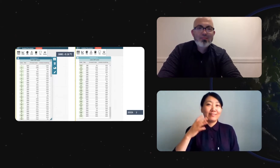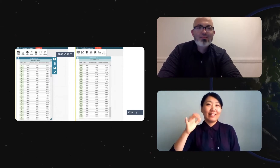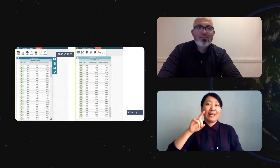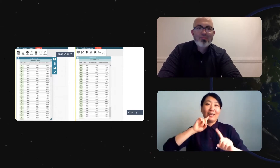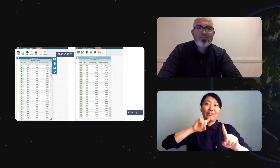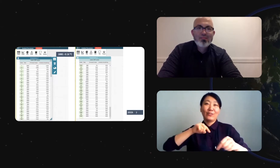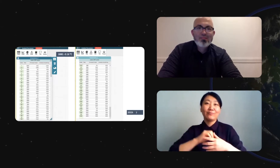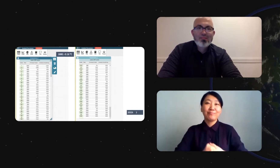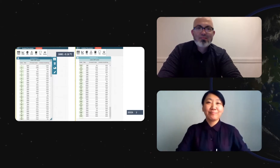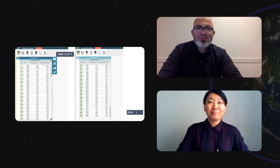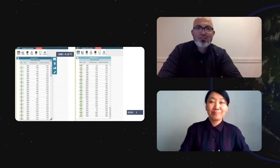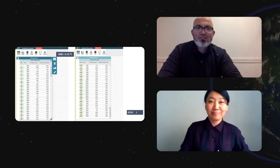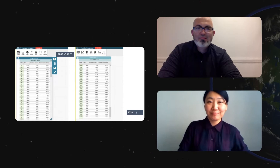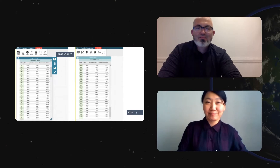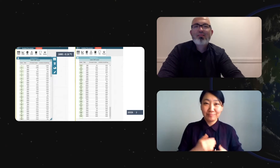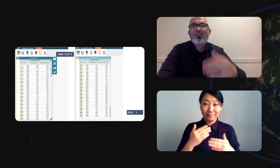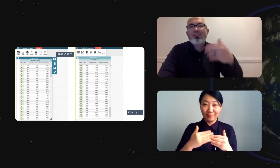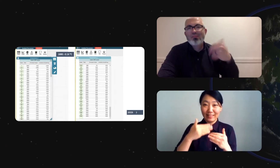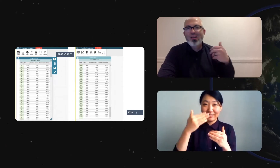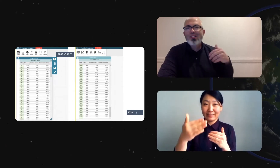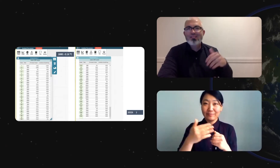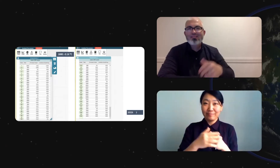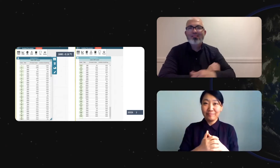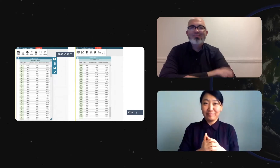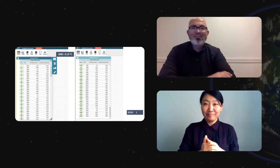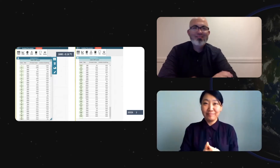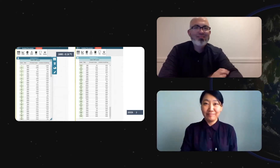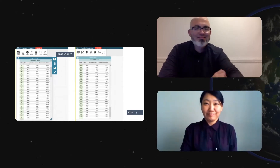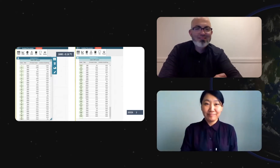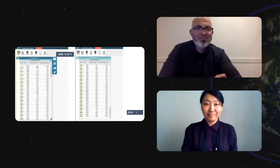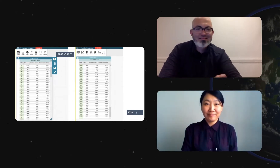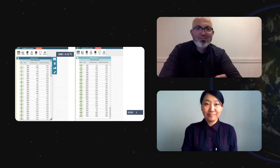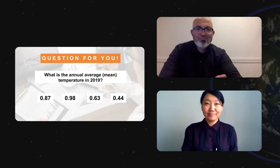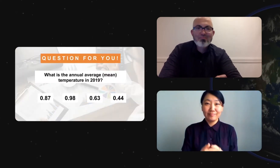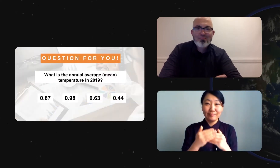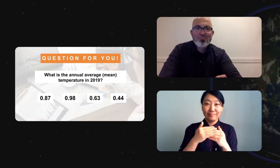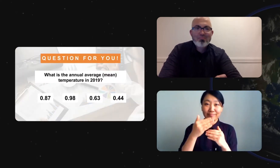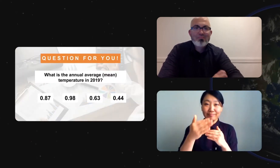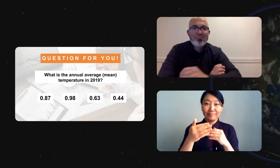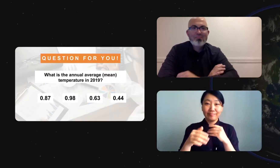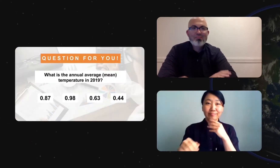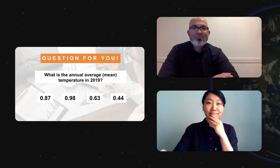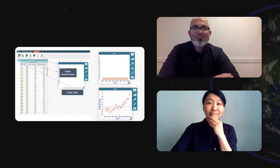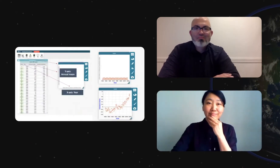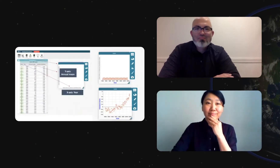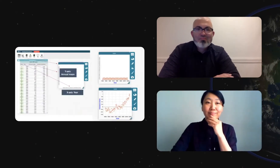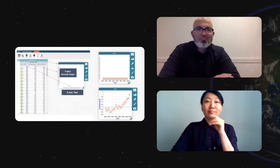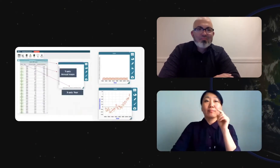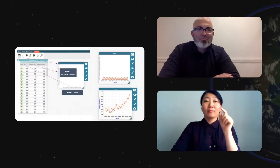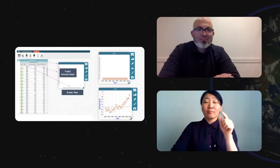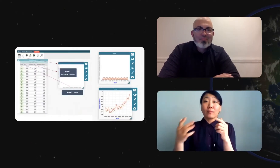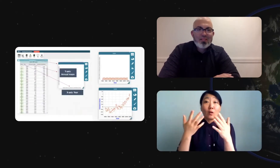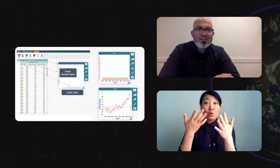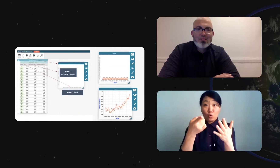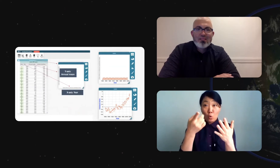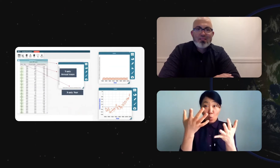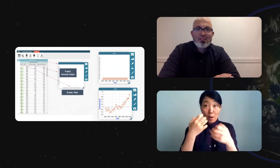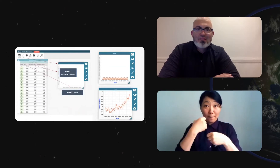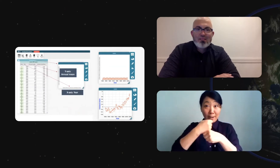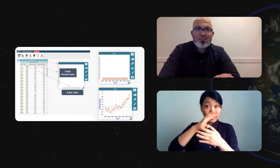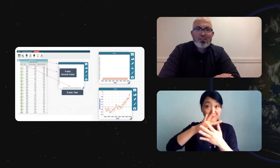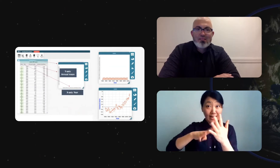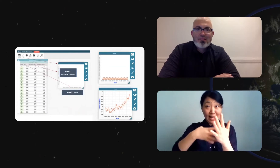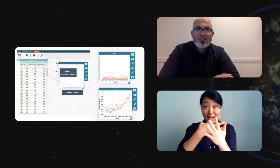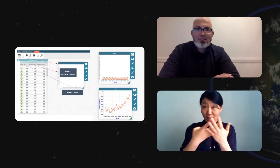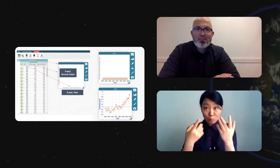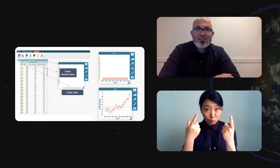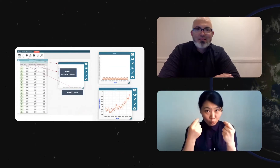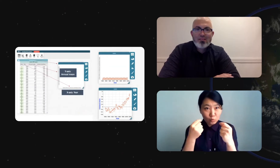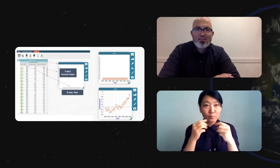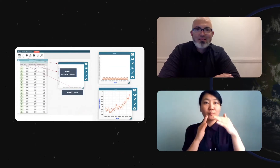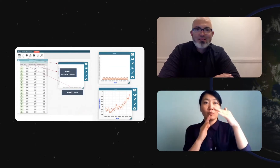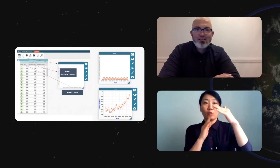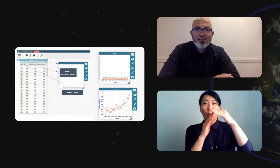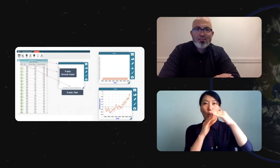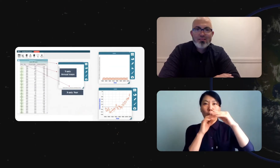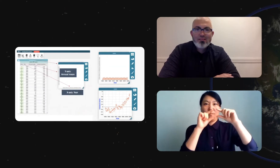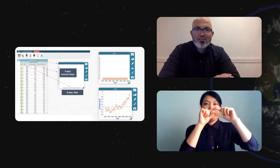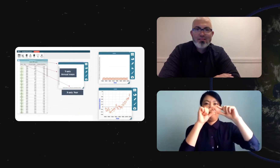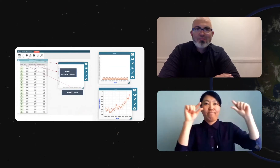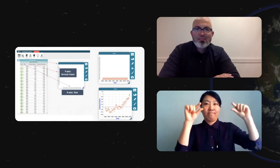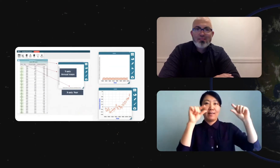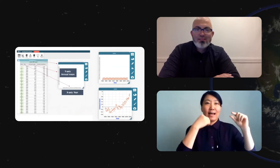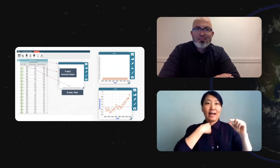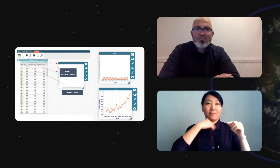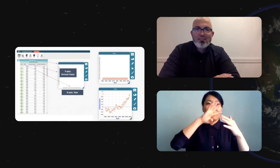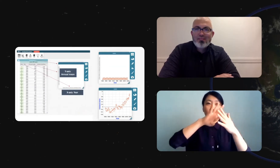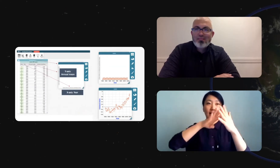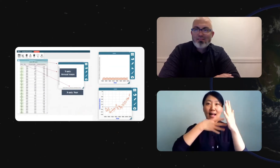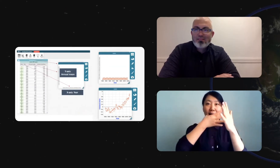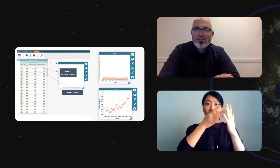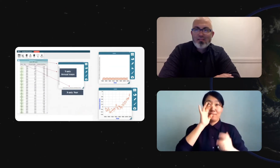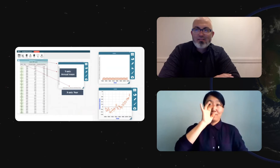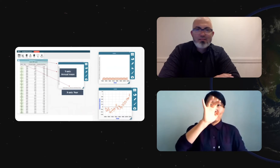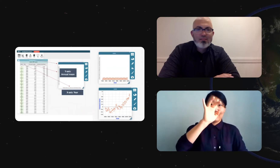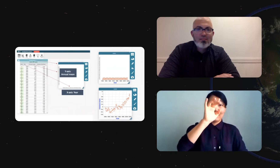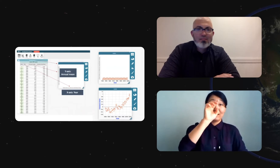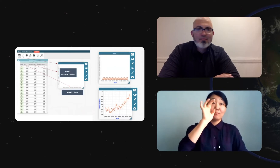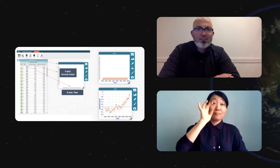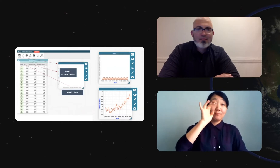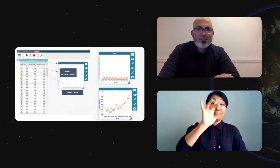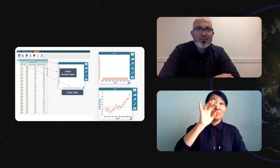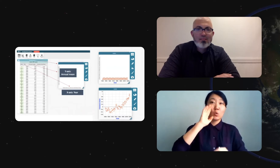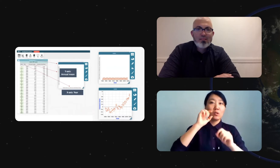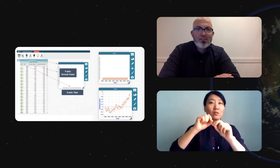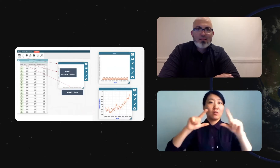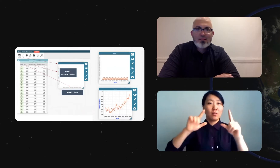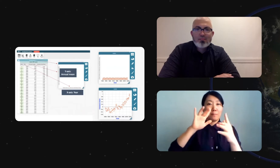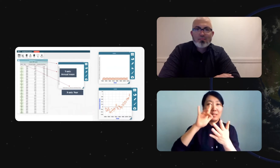So, if you want to make your own table, you see up in the left-hand